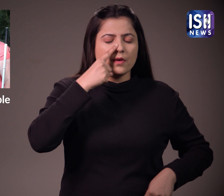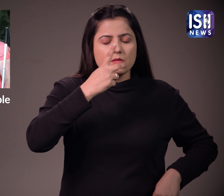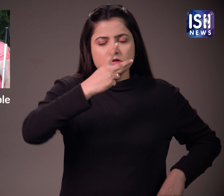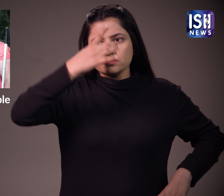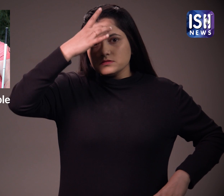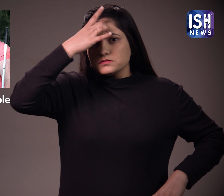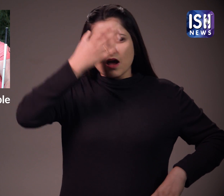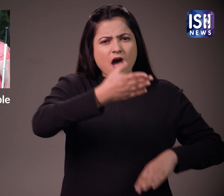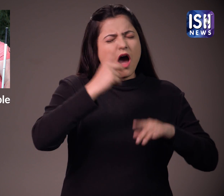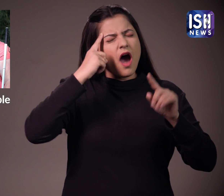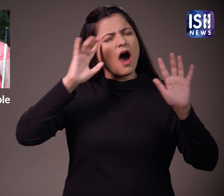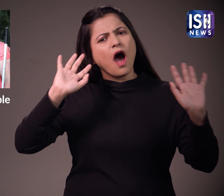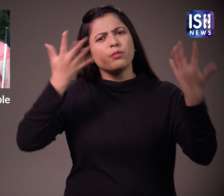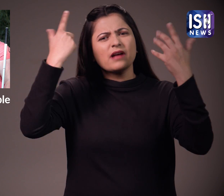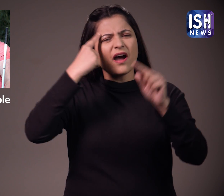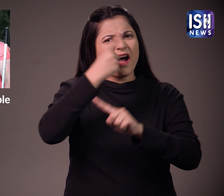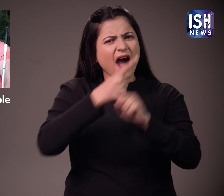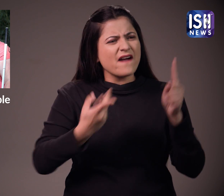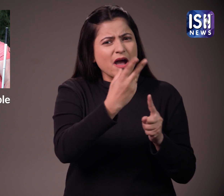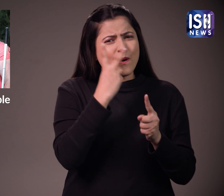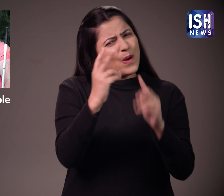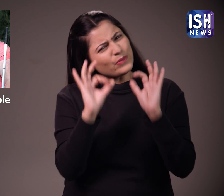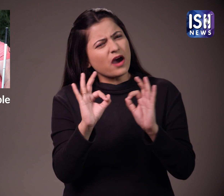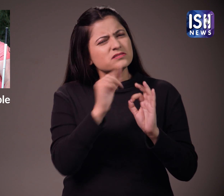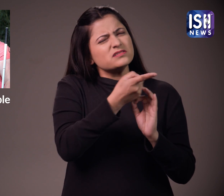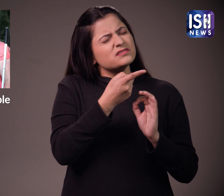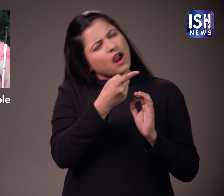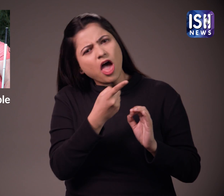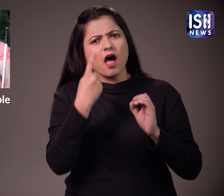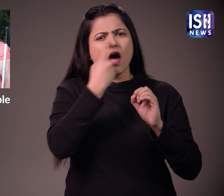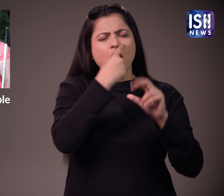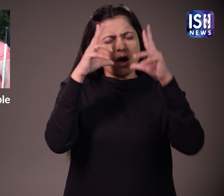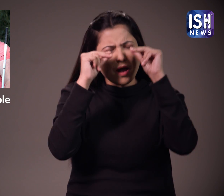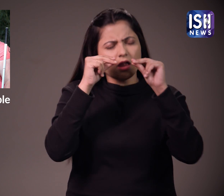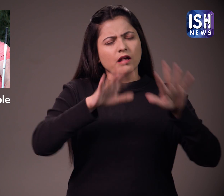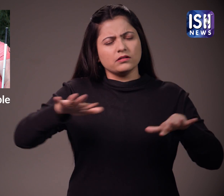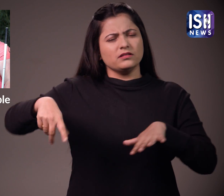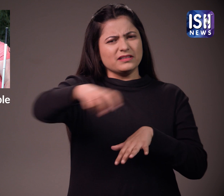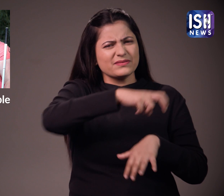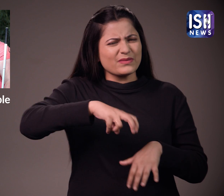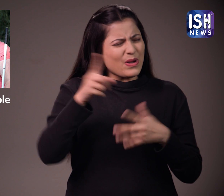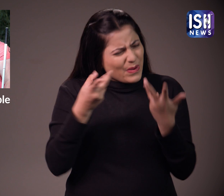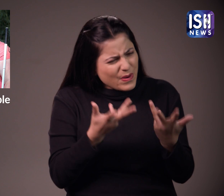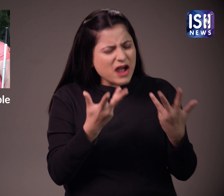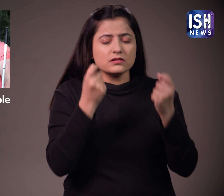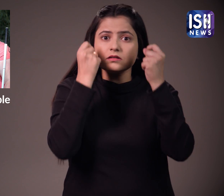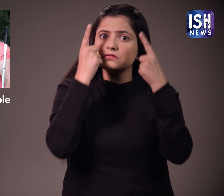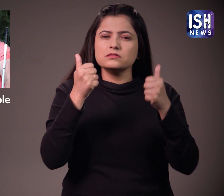Her mother did not understand her behaviour as it was crazy for a sighted girl to walk like a blind person.